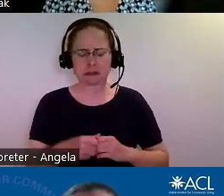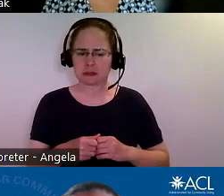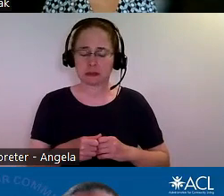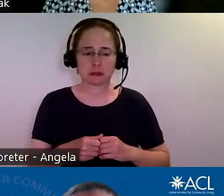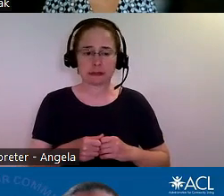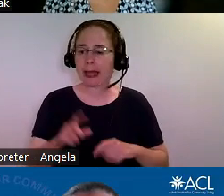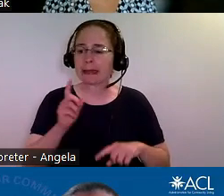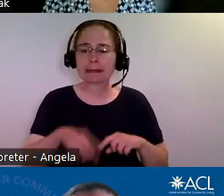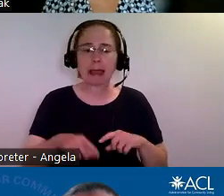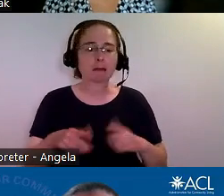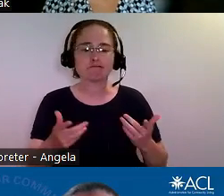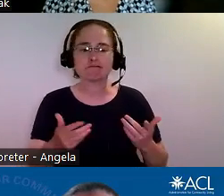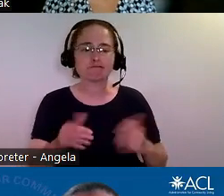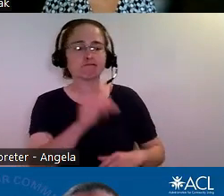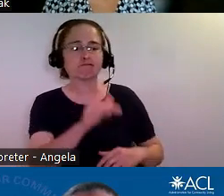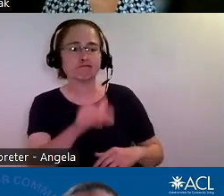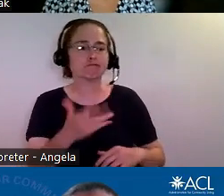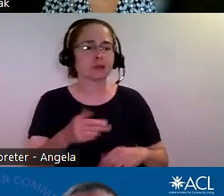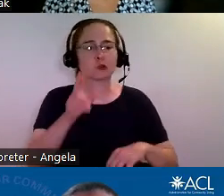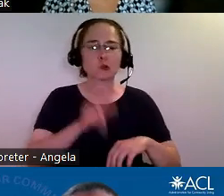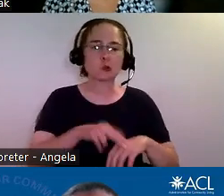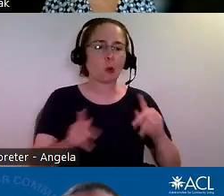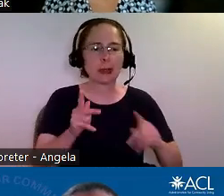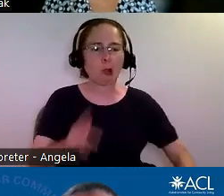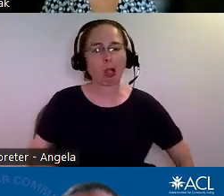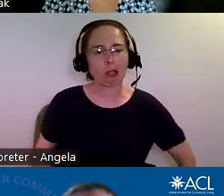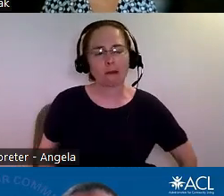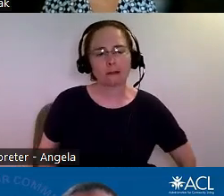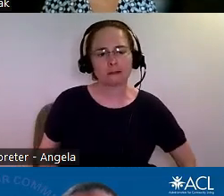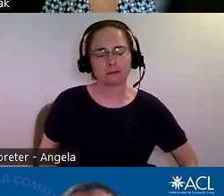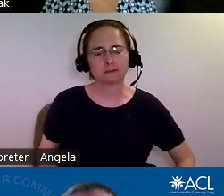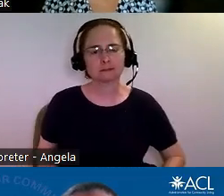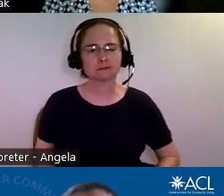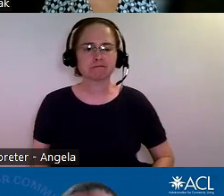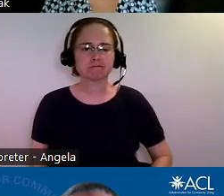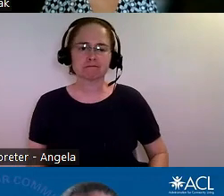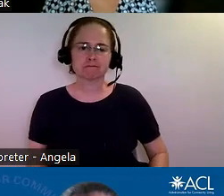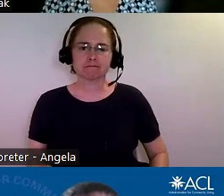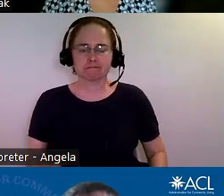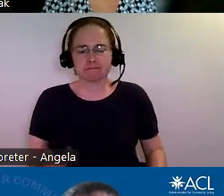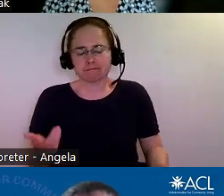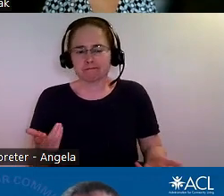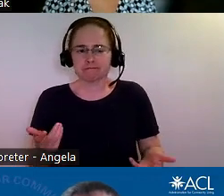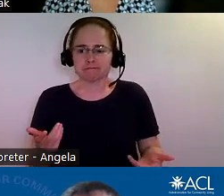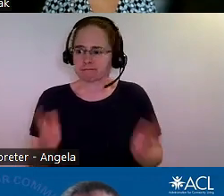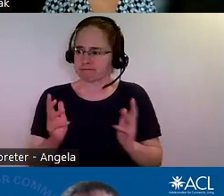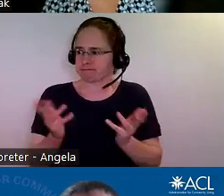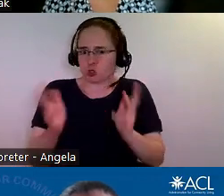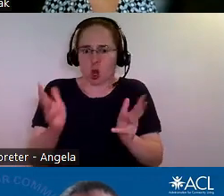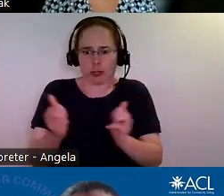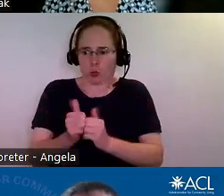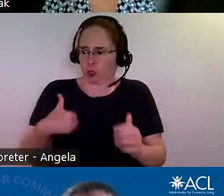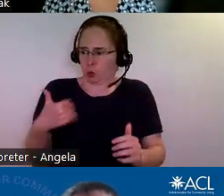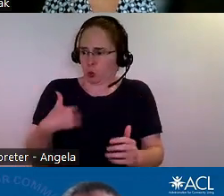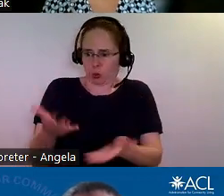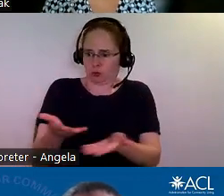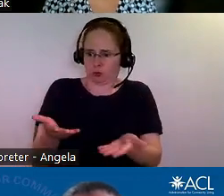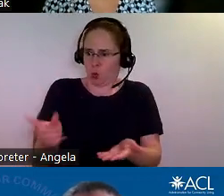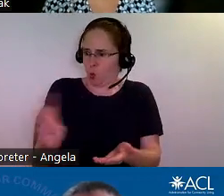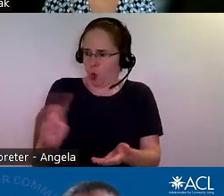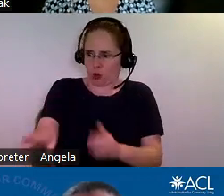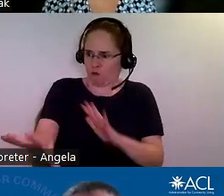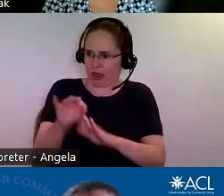to the usual suspects. And yeah, talking to youth about where they go to get information, and they